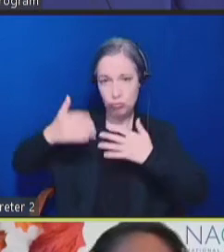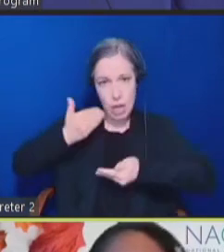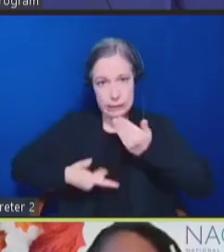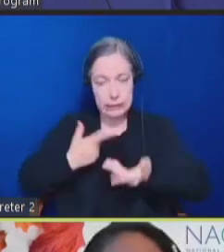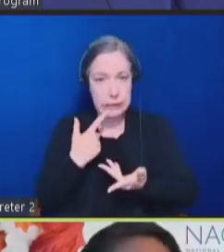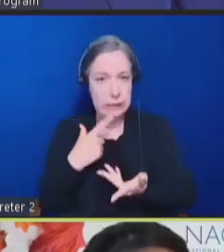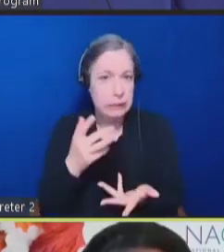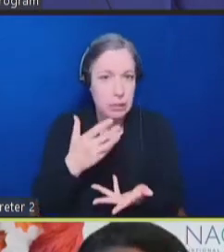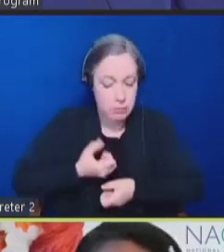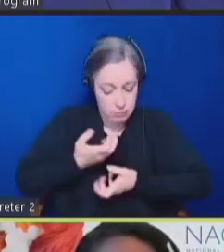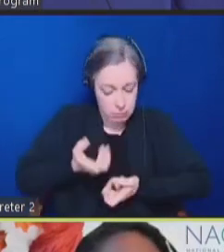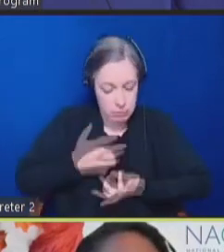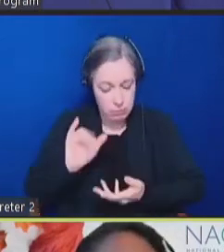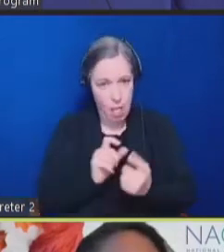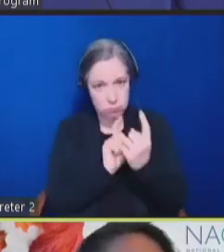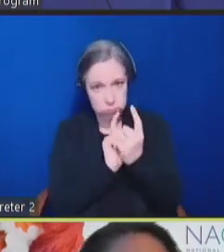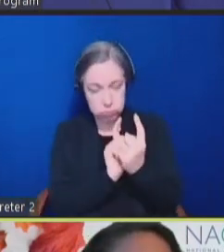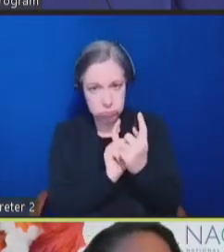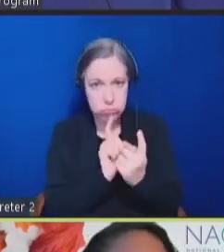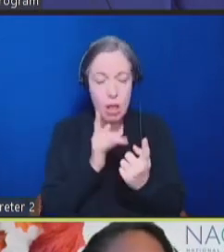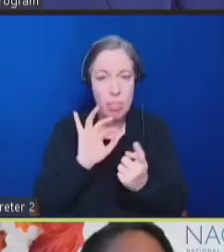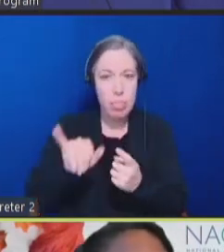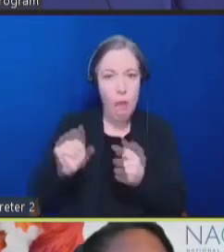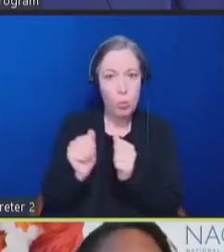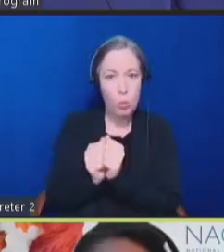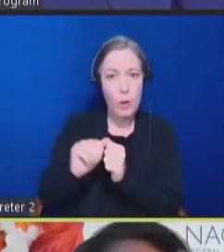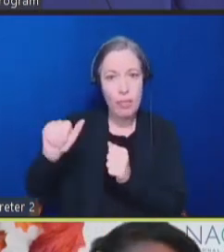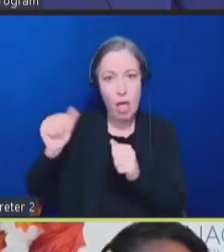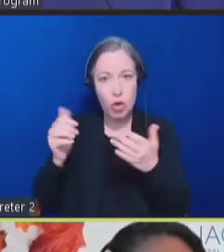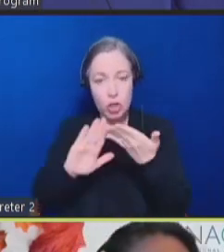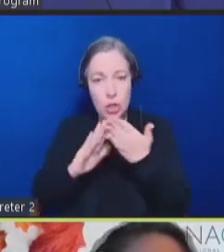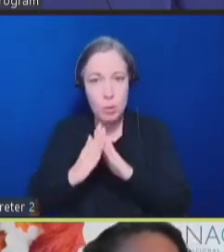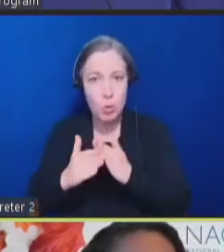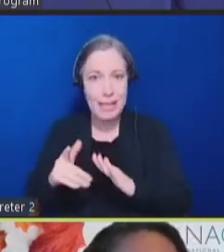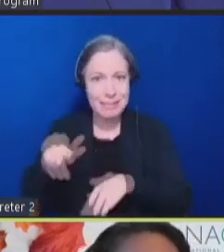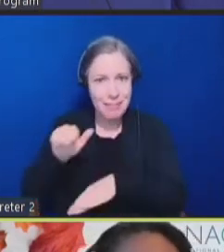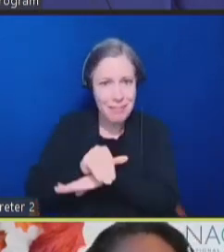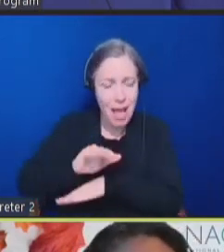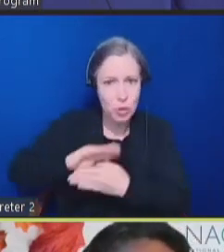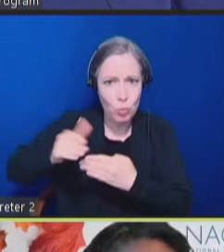conducting outreach on nights and weekends, or with populations that are at high risk.